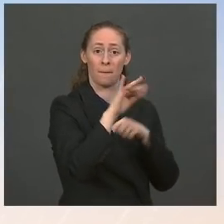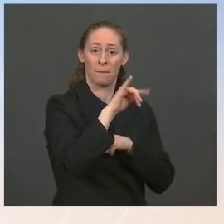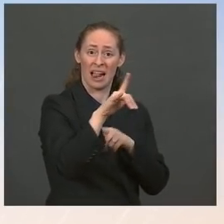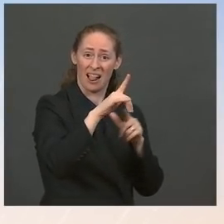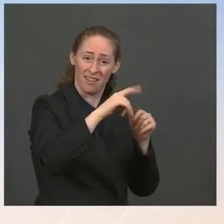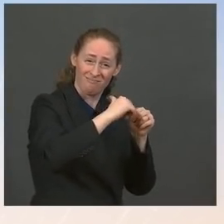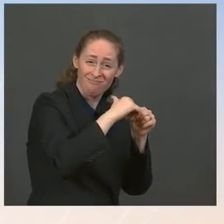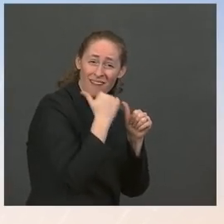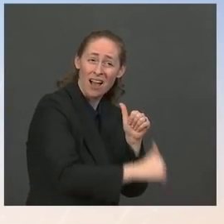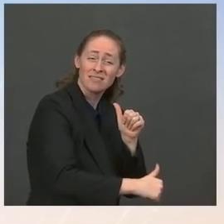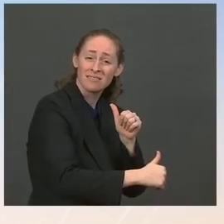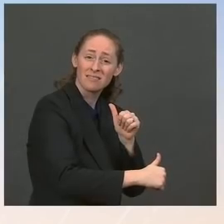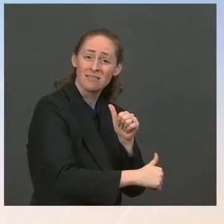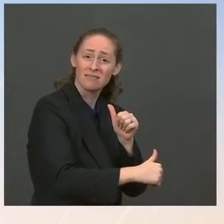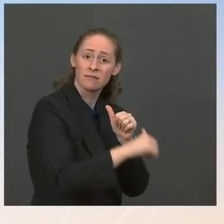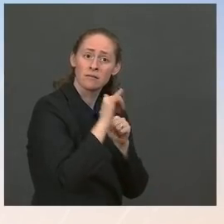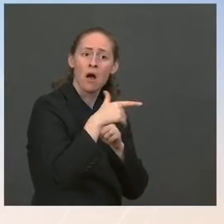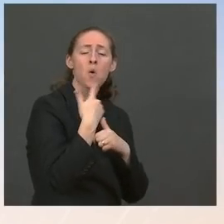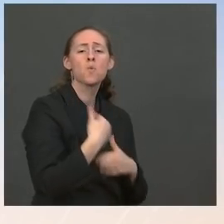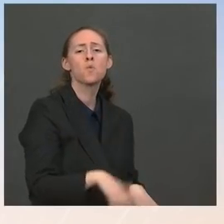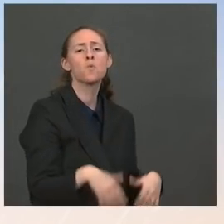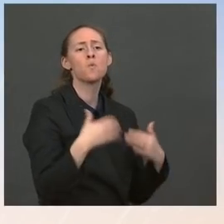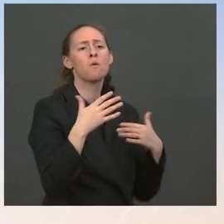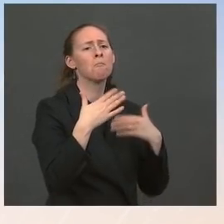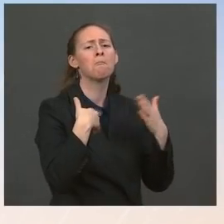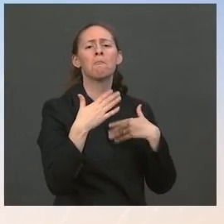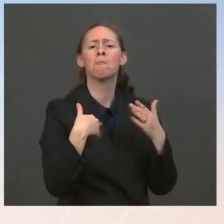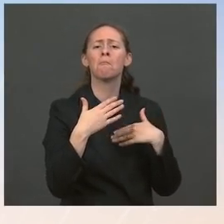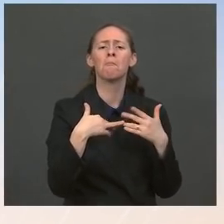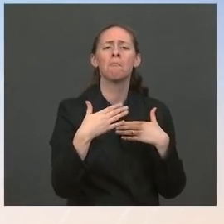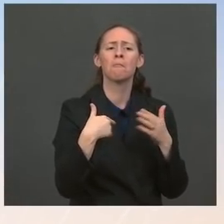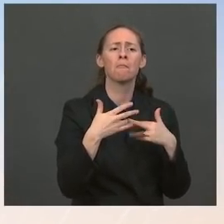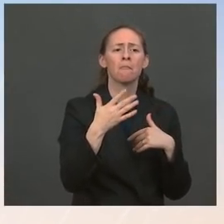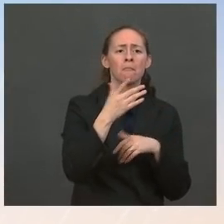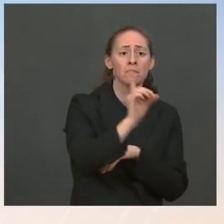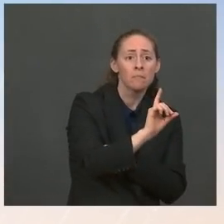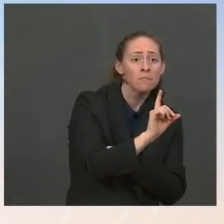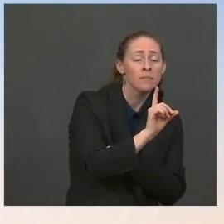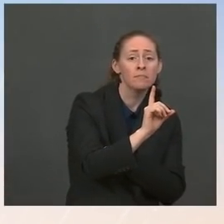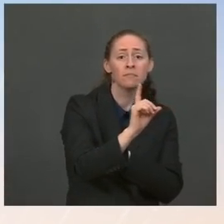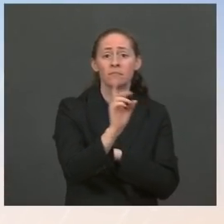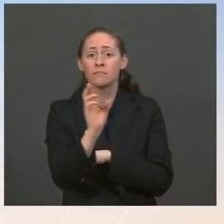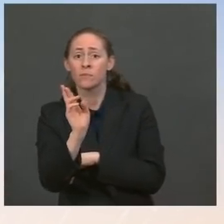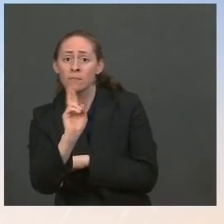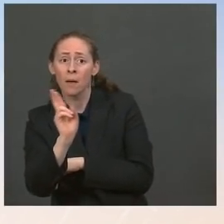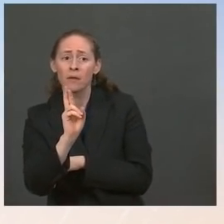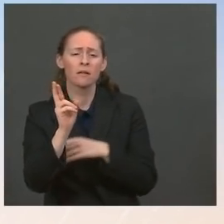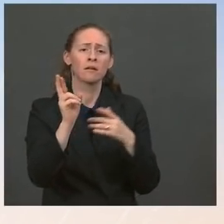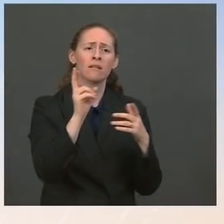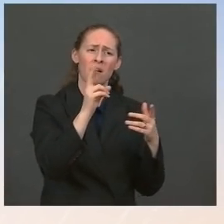And that's -- and that's in -- to credit the members on -- in the House -- in both chambers, actually,